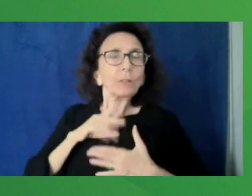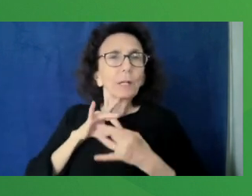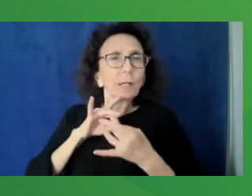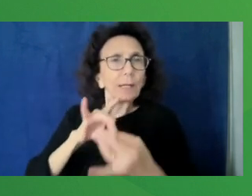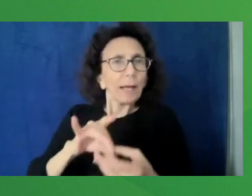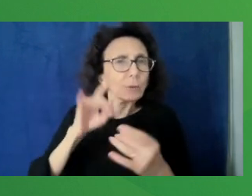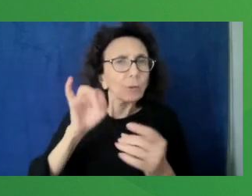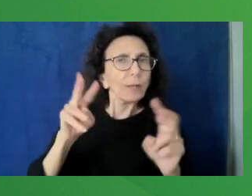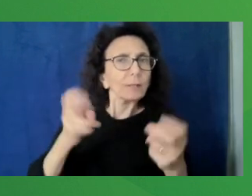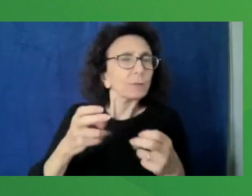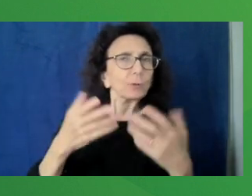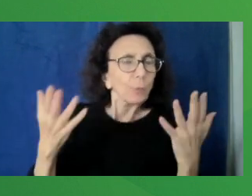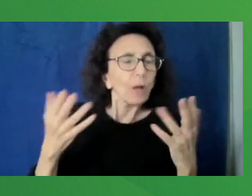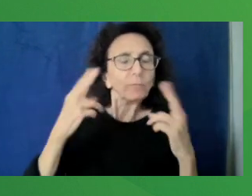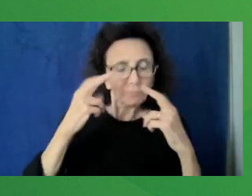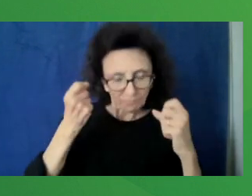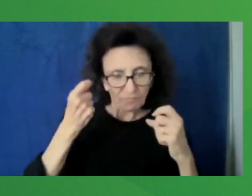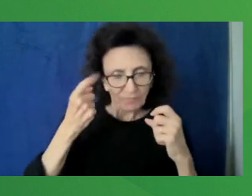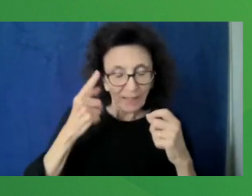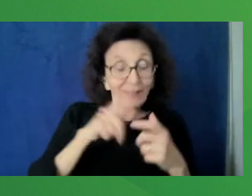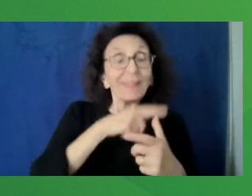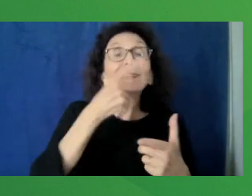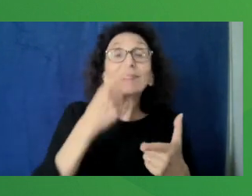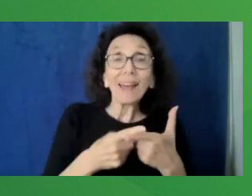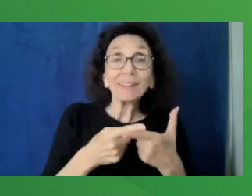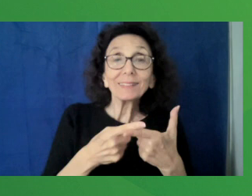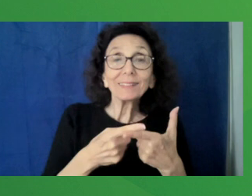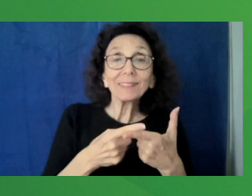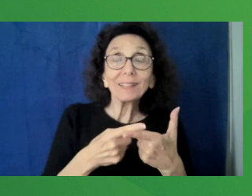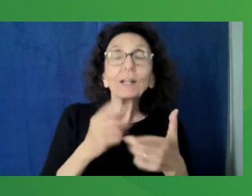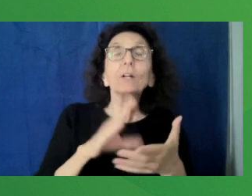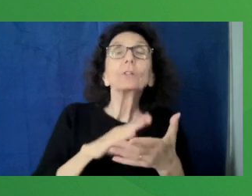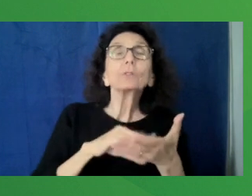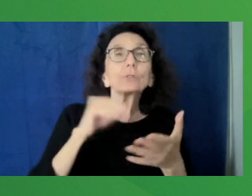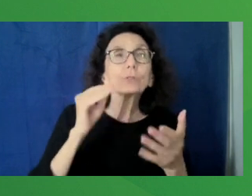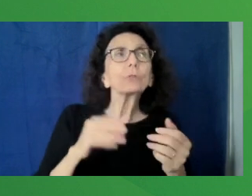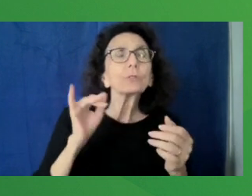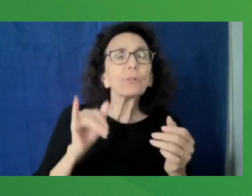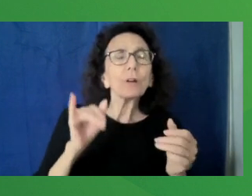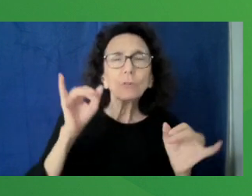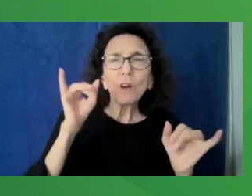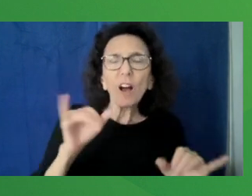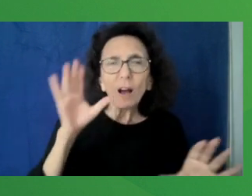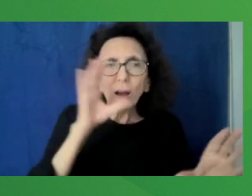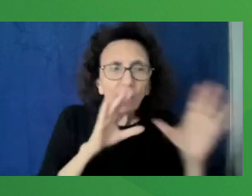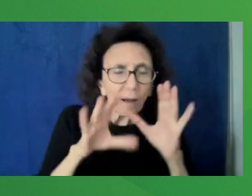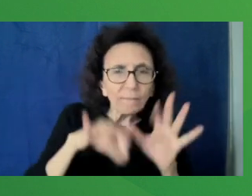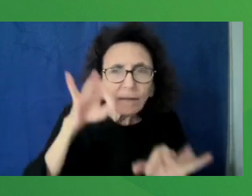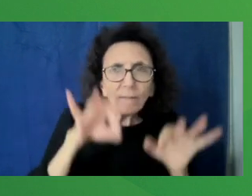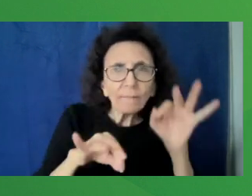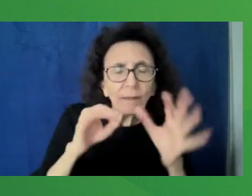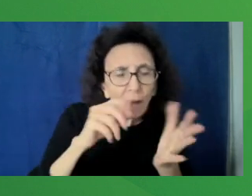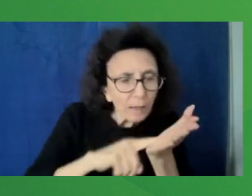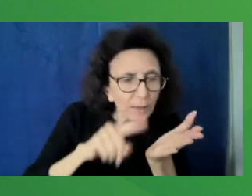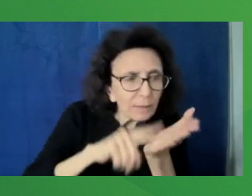Then understand where students really start to gather data to help inform their decisions. And